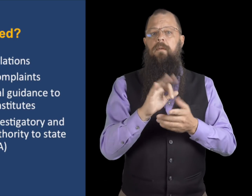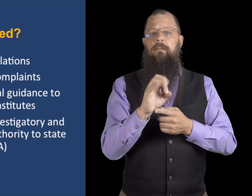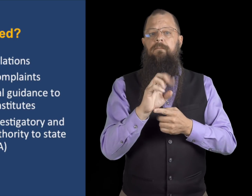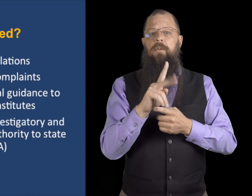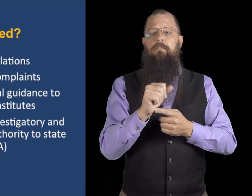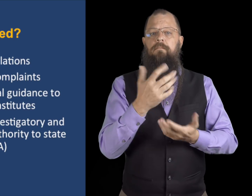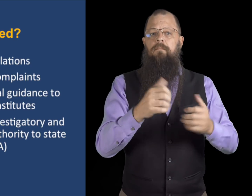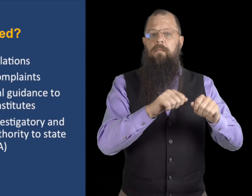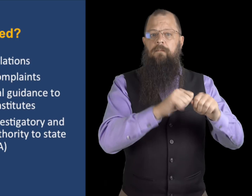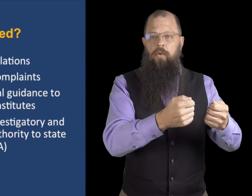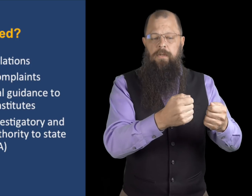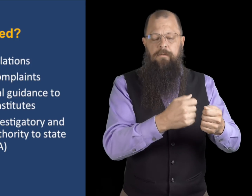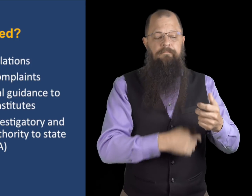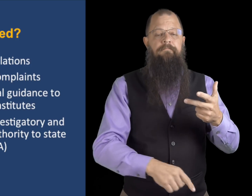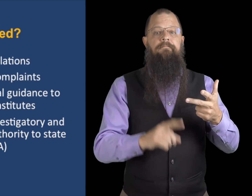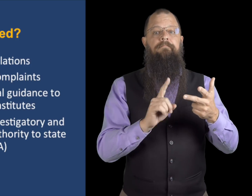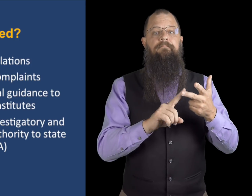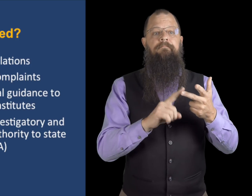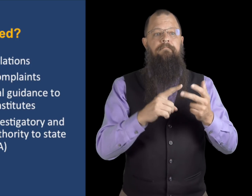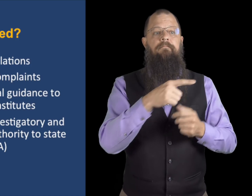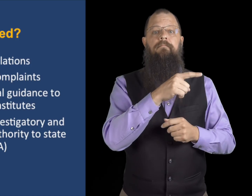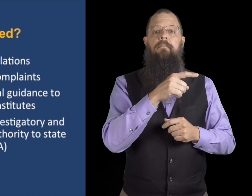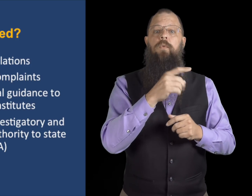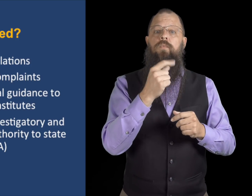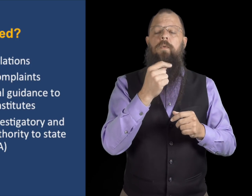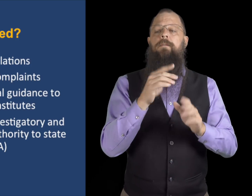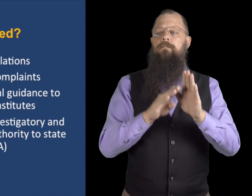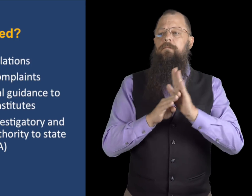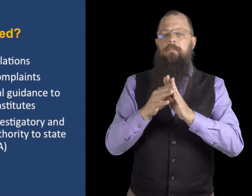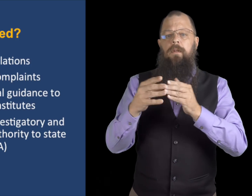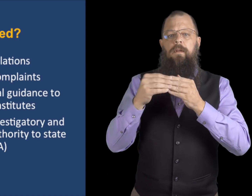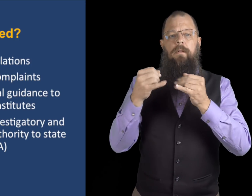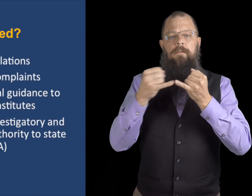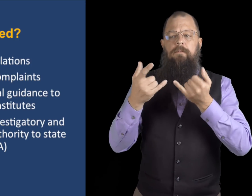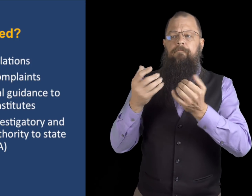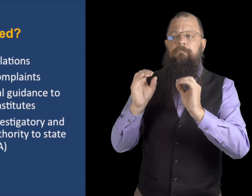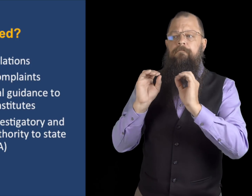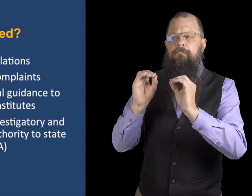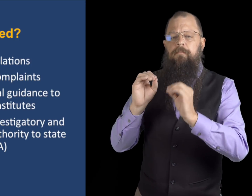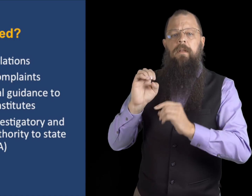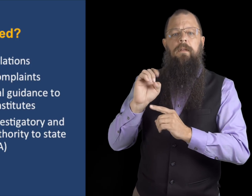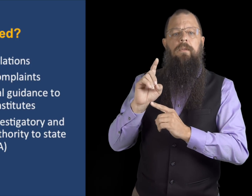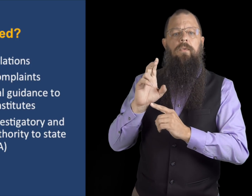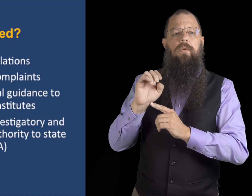investigate any grievance that has been filed by a parent regarding violations of